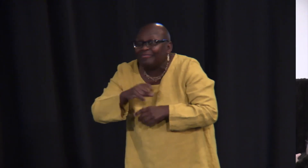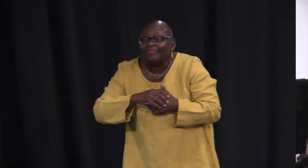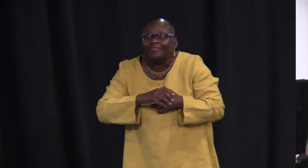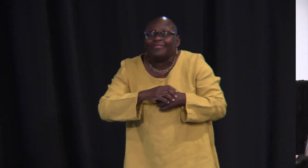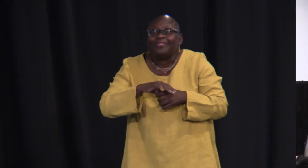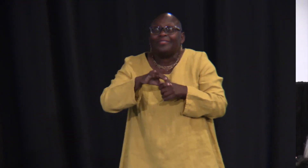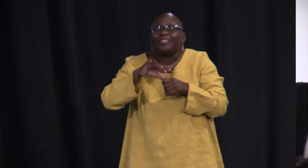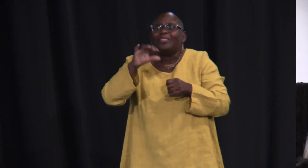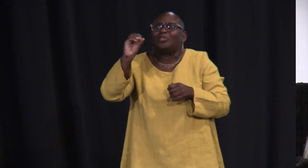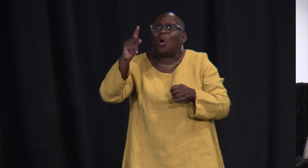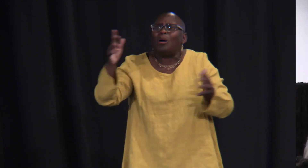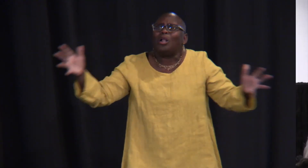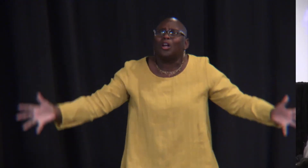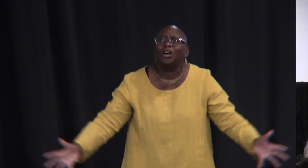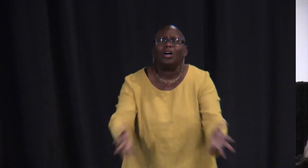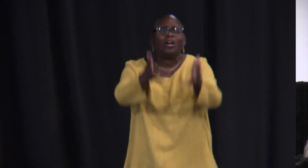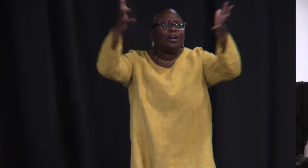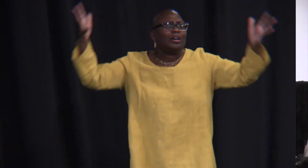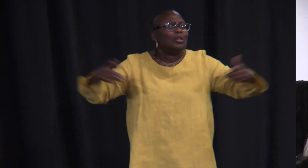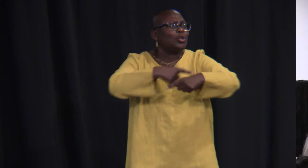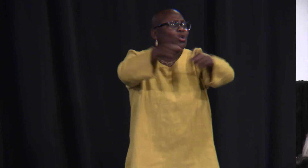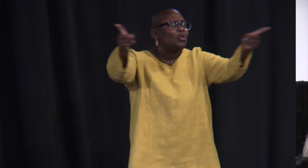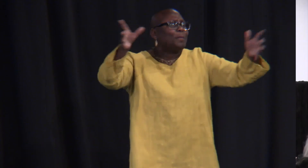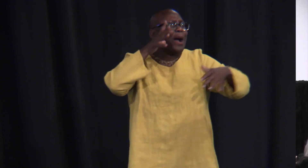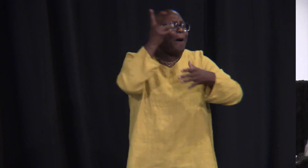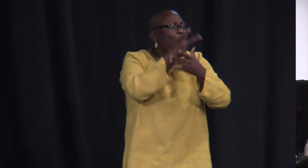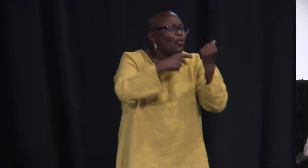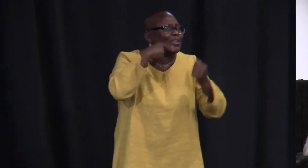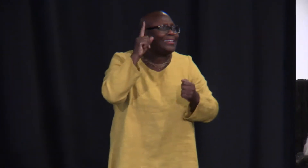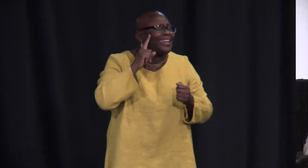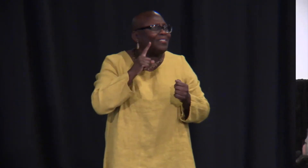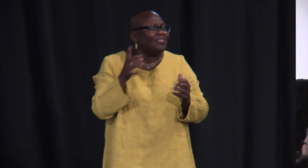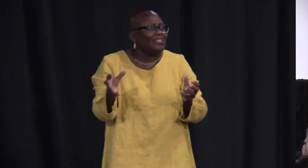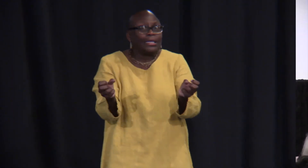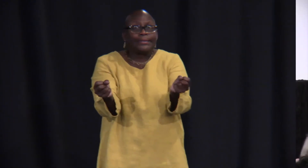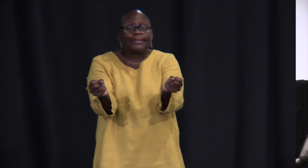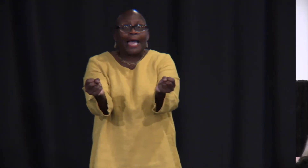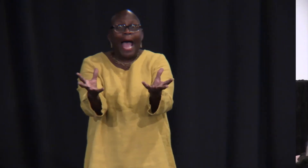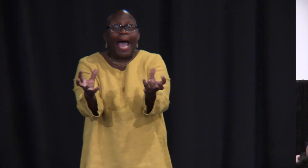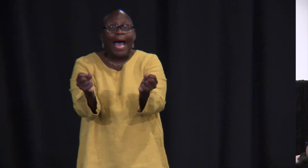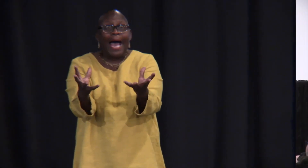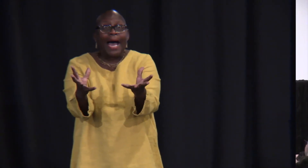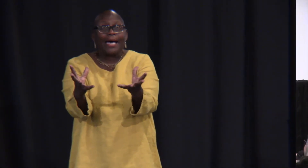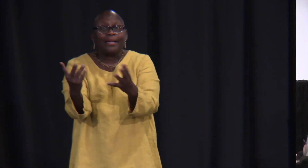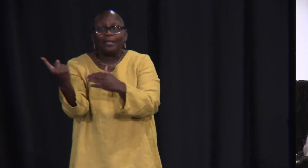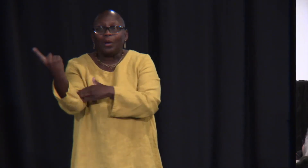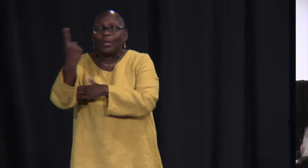and still always always talking. I tried my best to get a word in edgewise but when she's rolling,